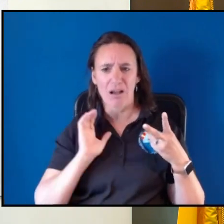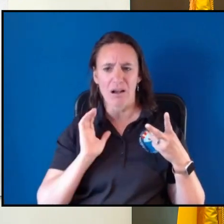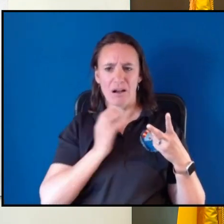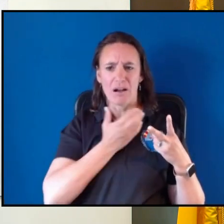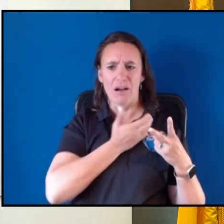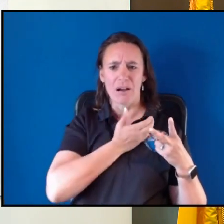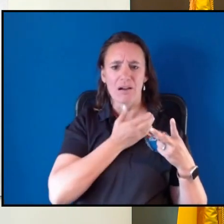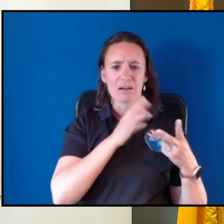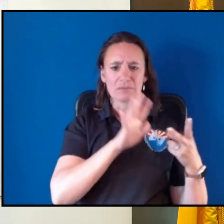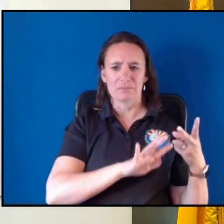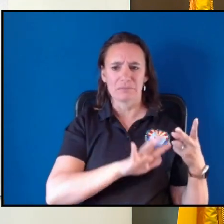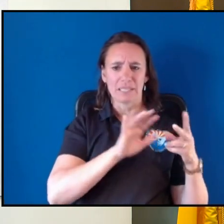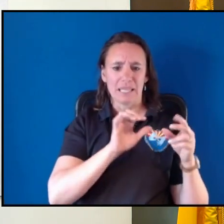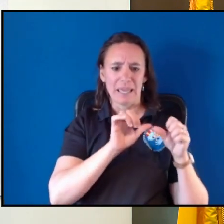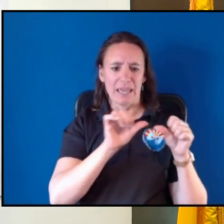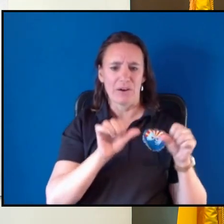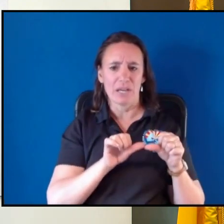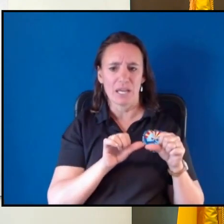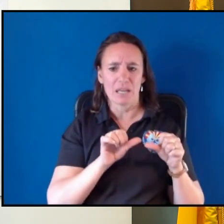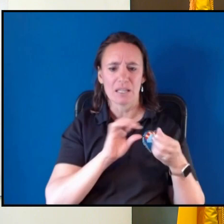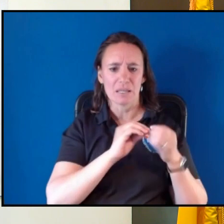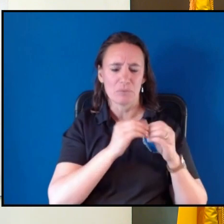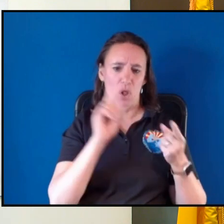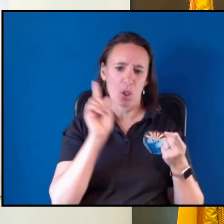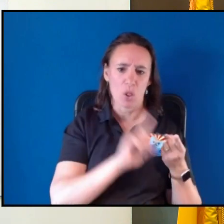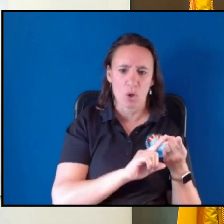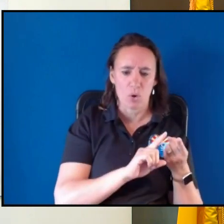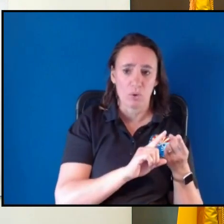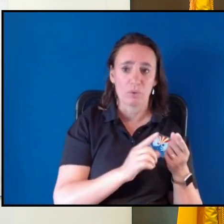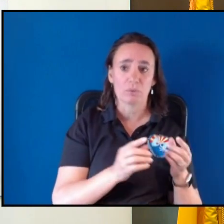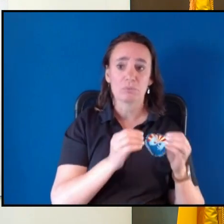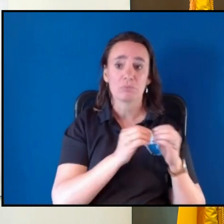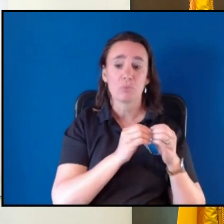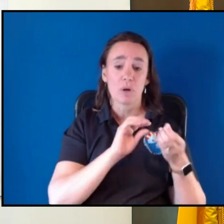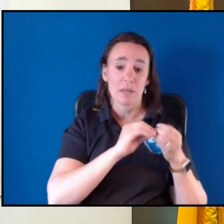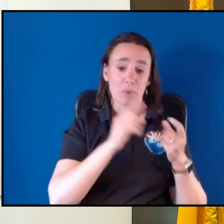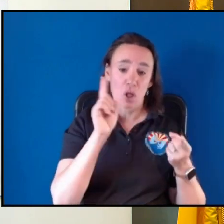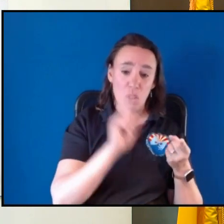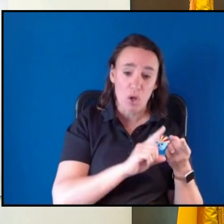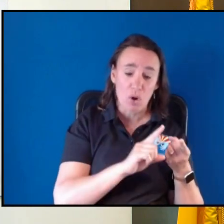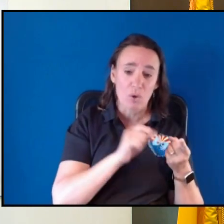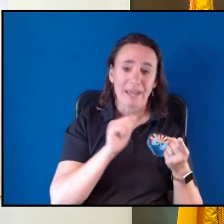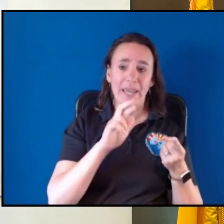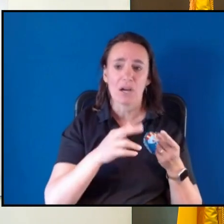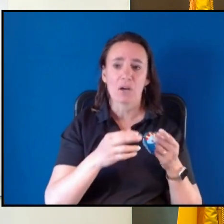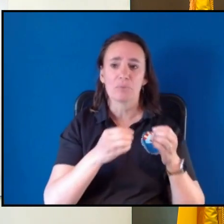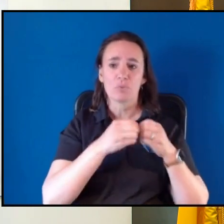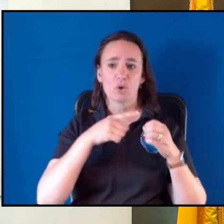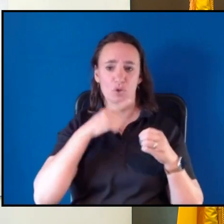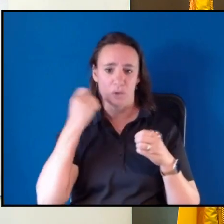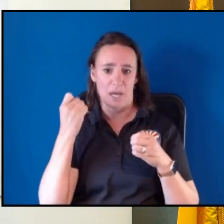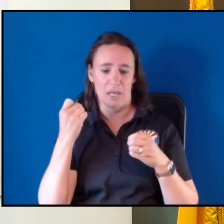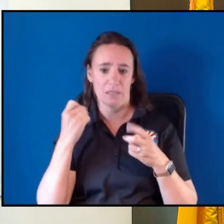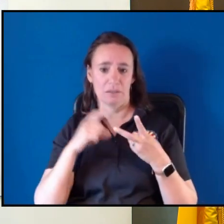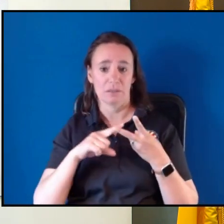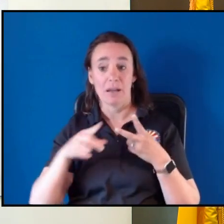The lower the number, the drier the air, the higher the number the more moisture. So, what we're seeing here is a bunch of this gulf